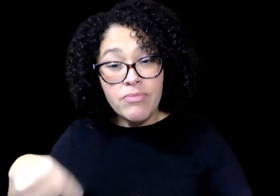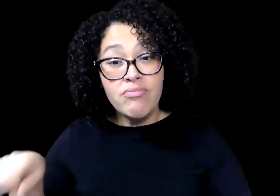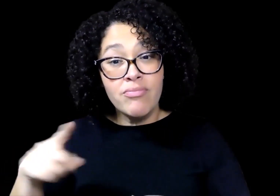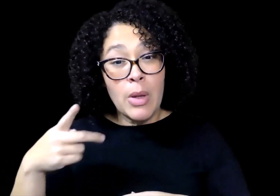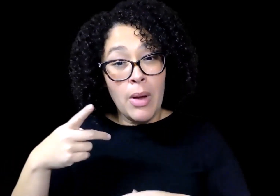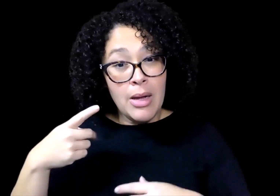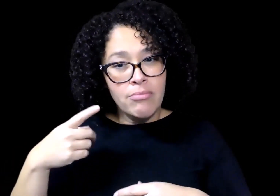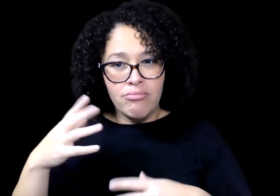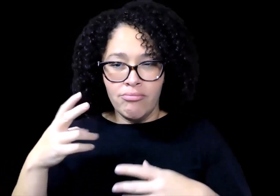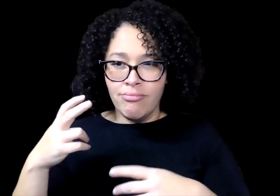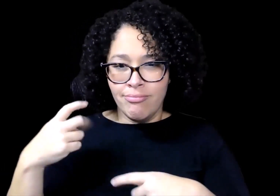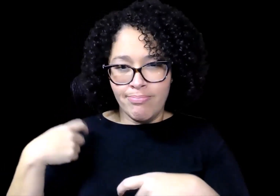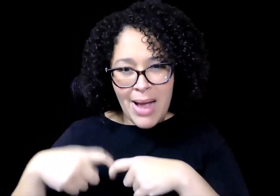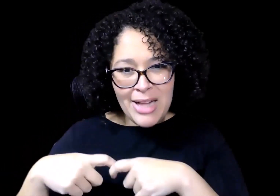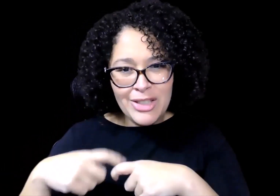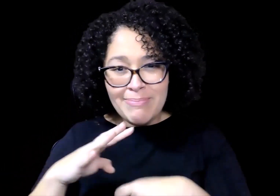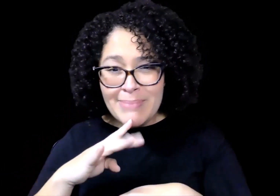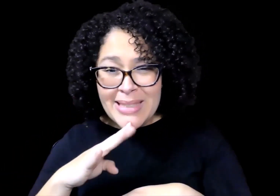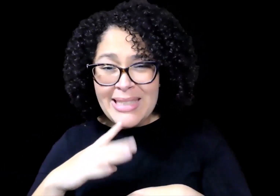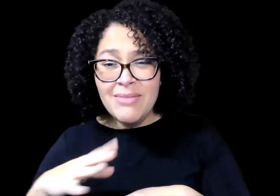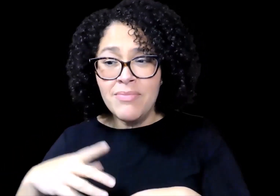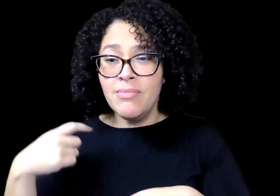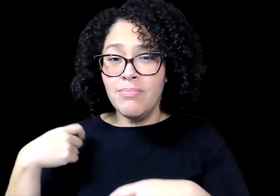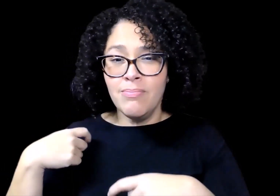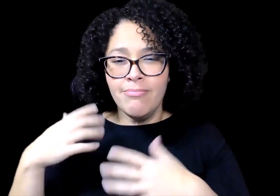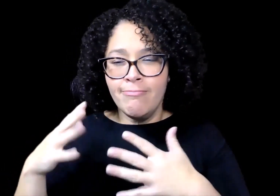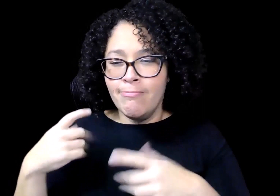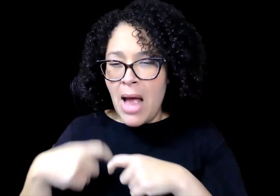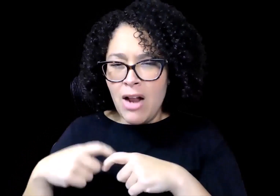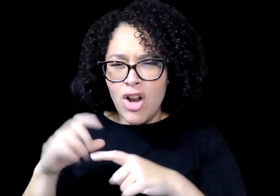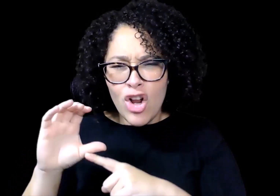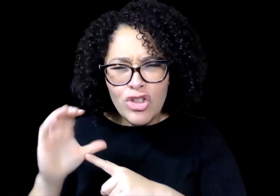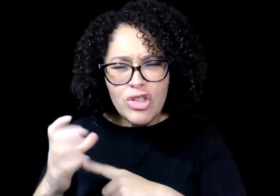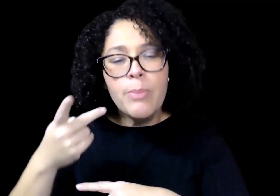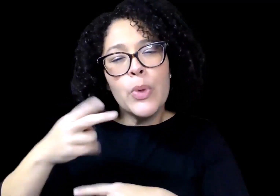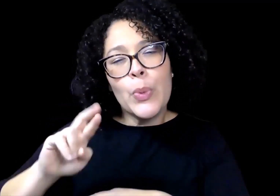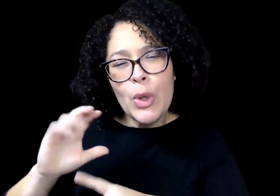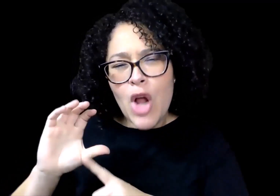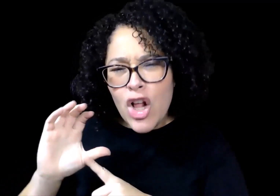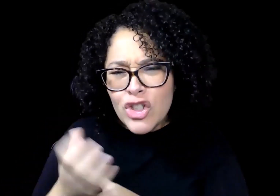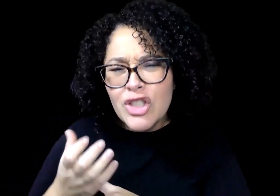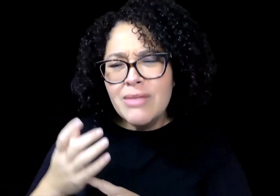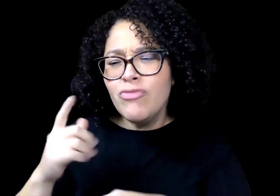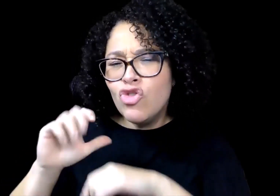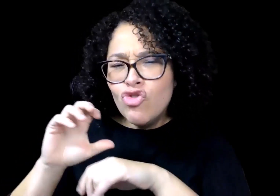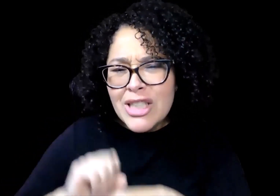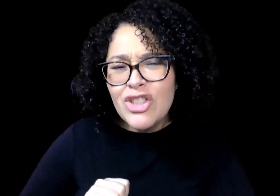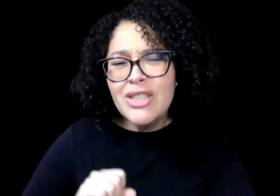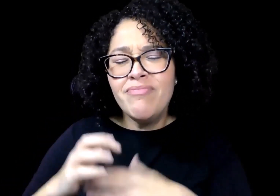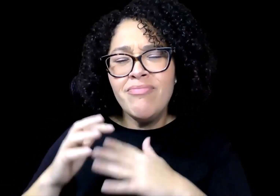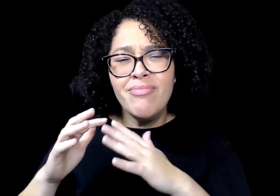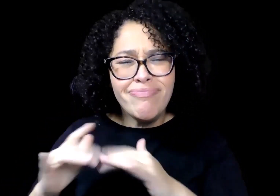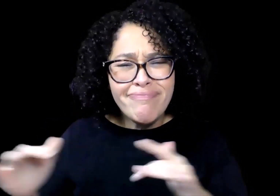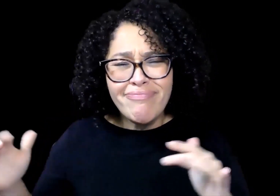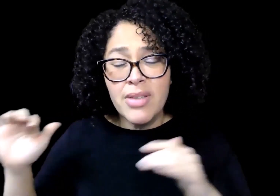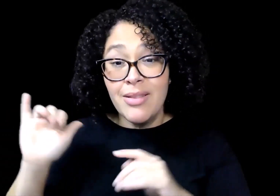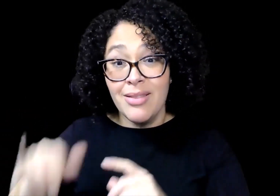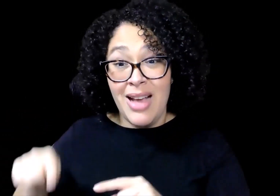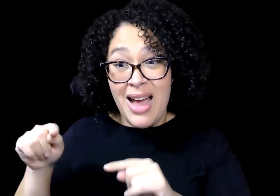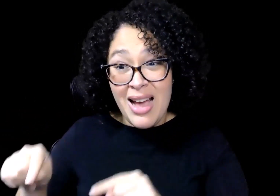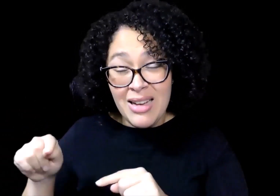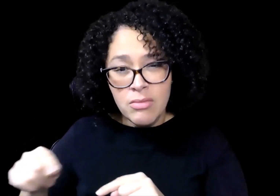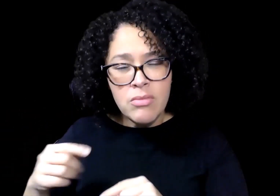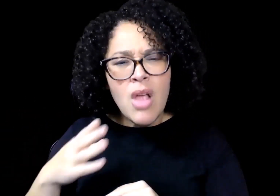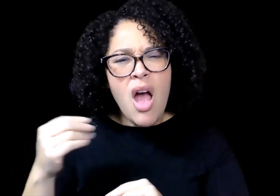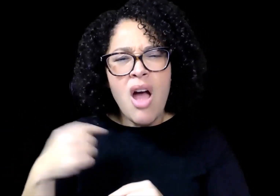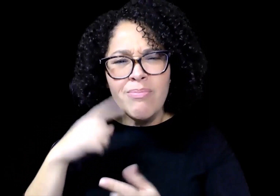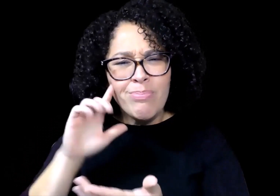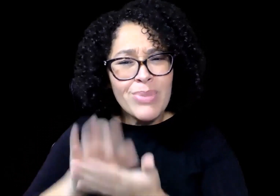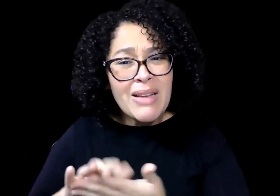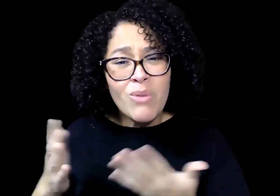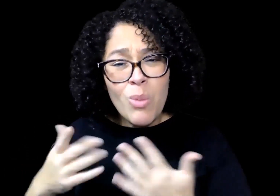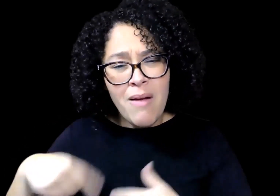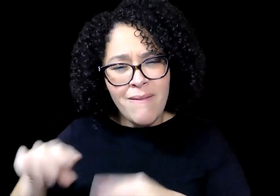family is hearing and Spanish speaking and very much Puerto Rican in terms of culture and values